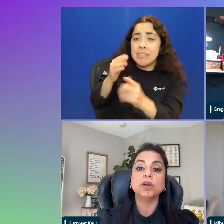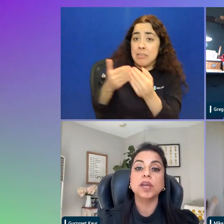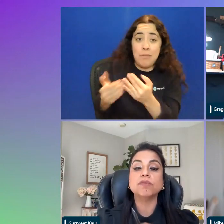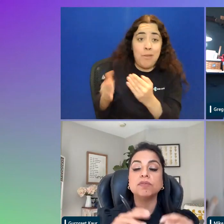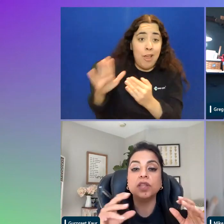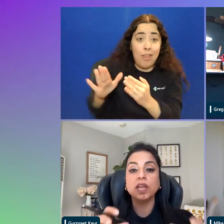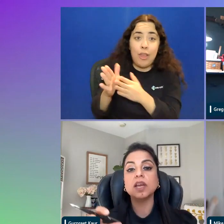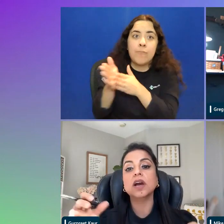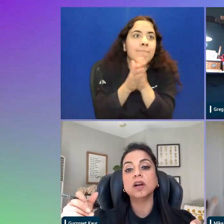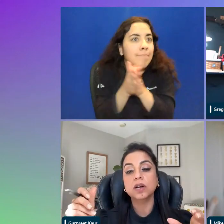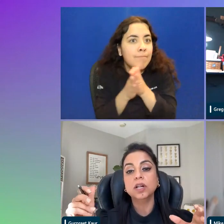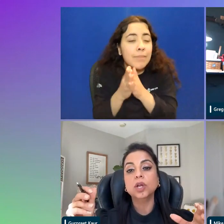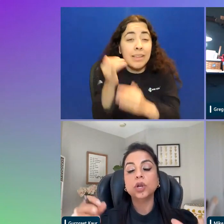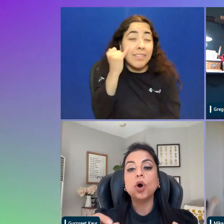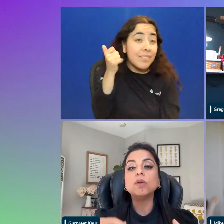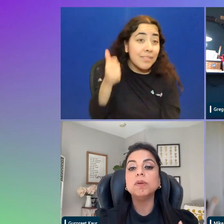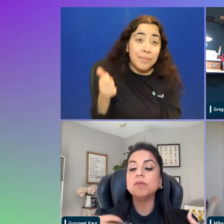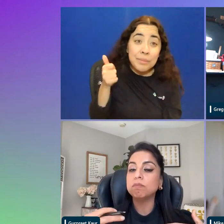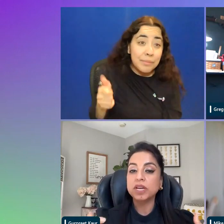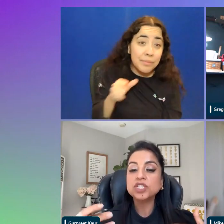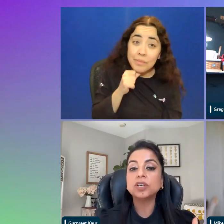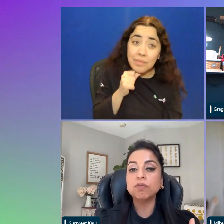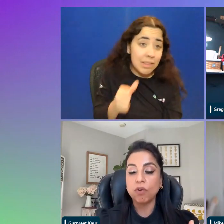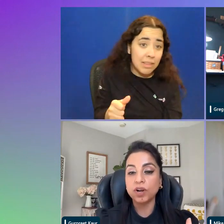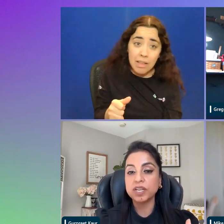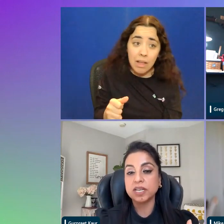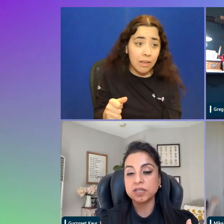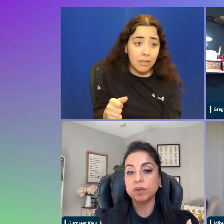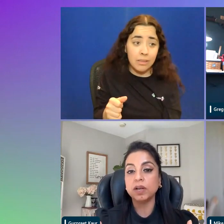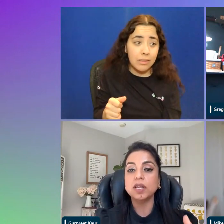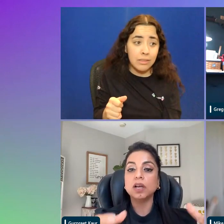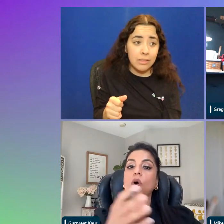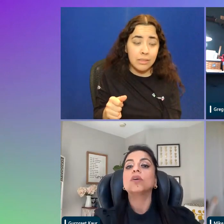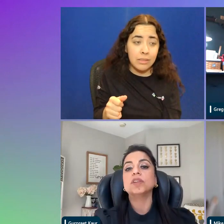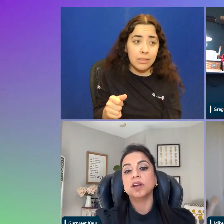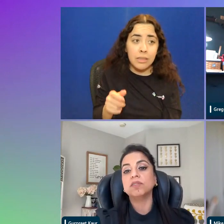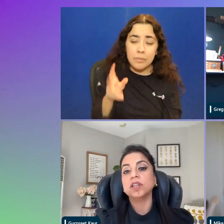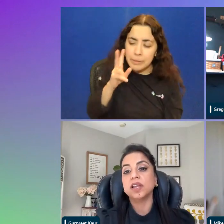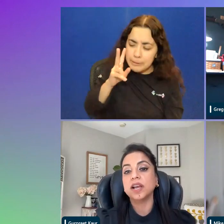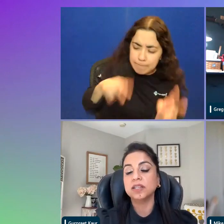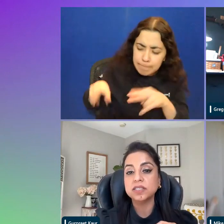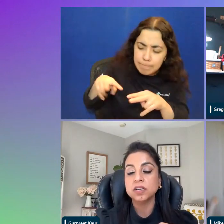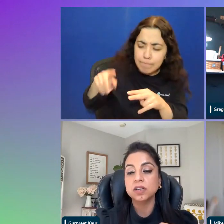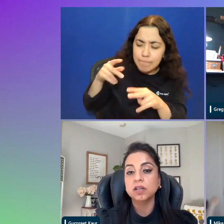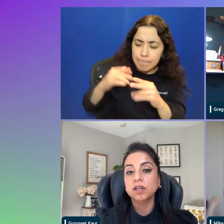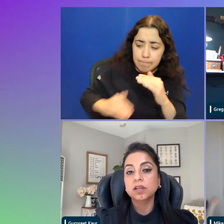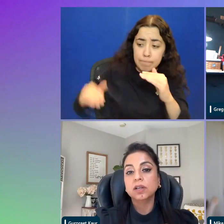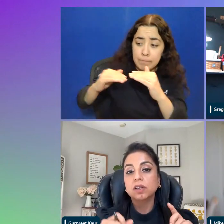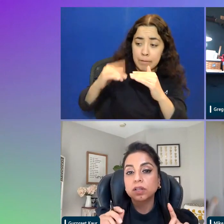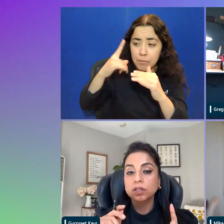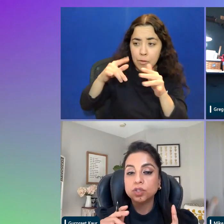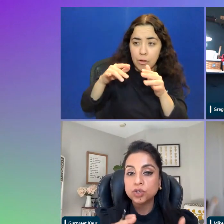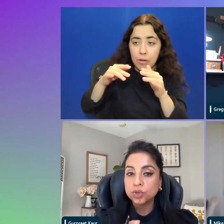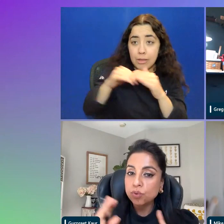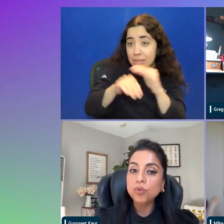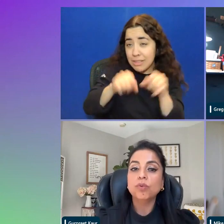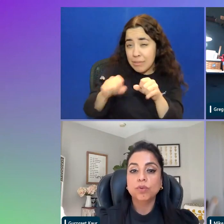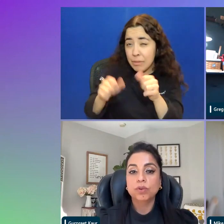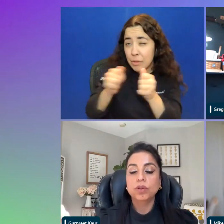passionate about doing the work, if they are not being measured for accessibility, along with everything else, the true need